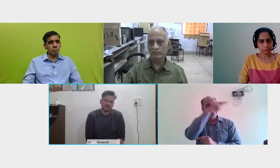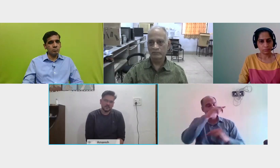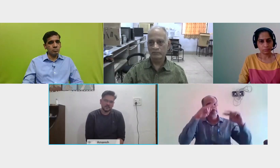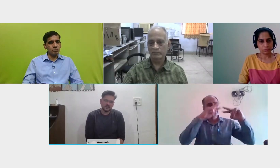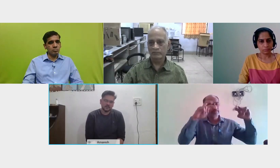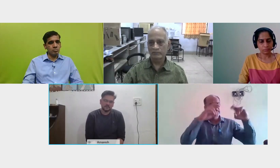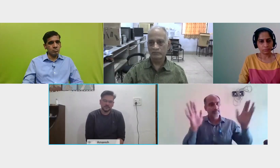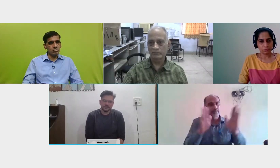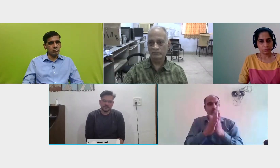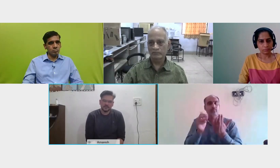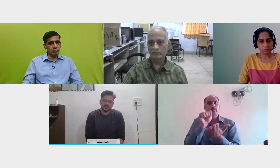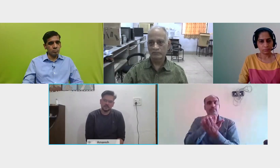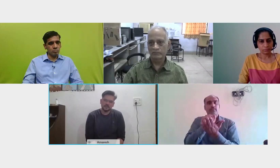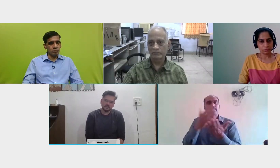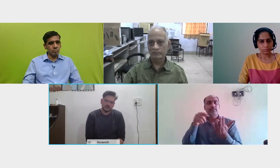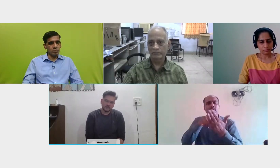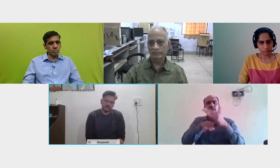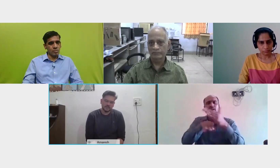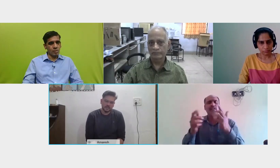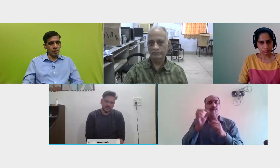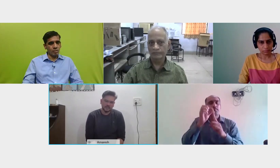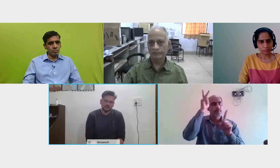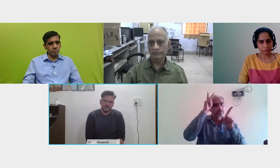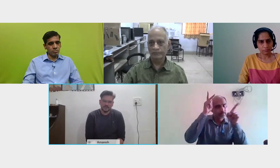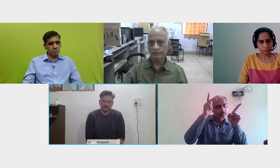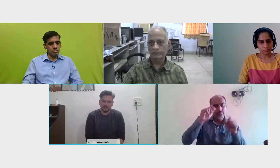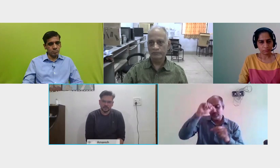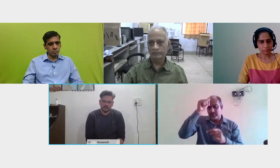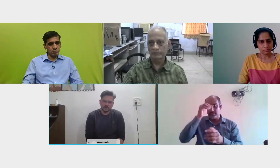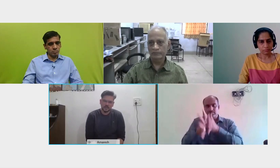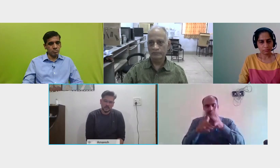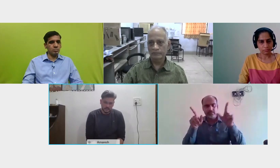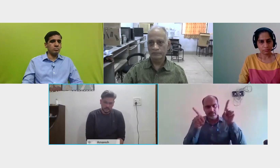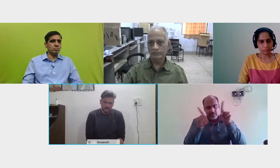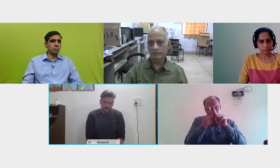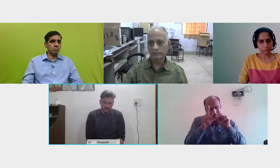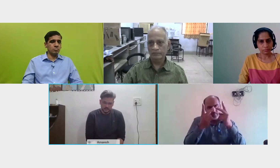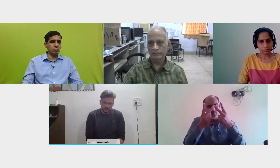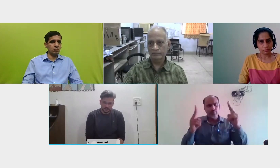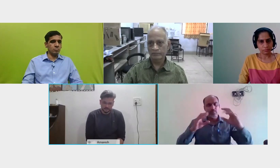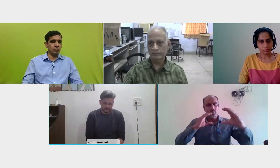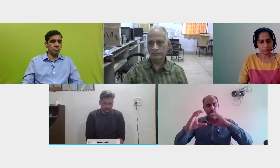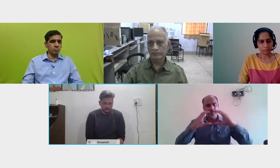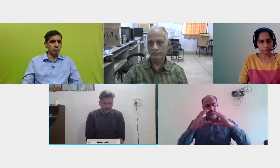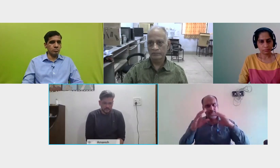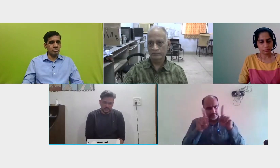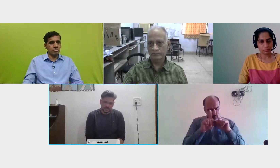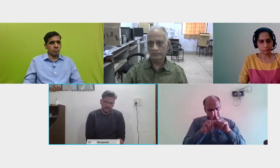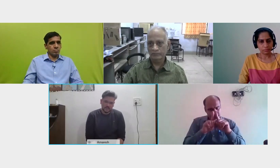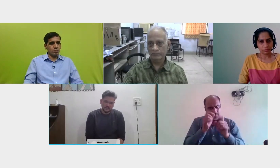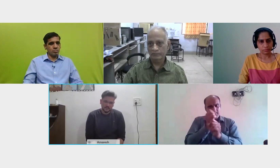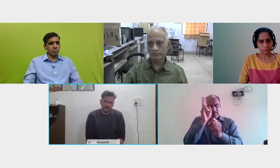she did a lot of research, she did research India and Pakistan also. So she did analysis